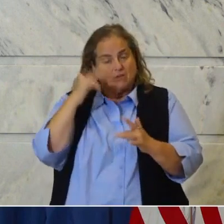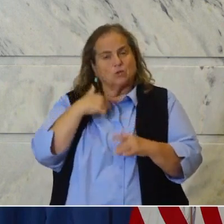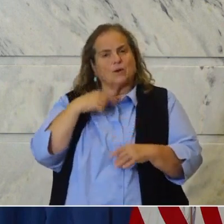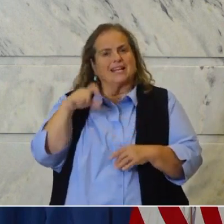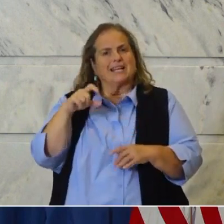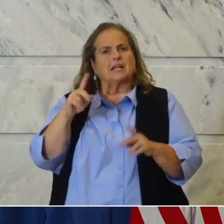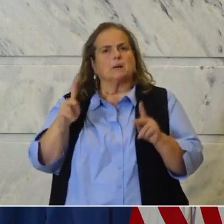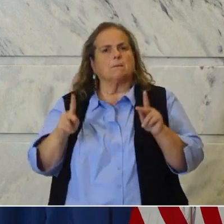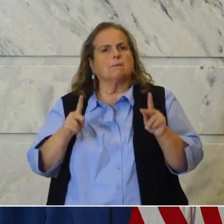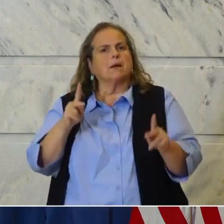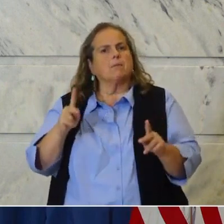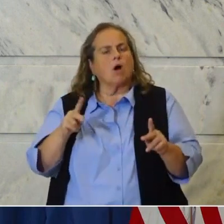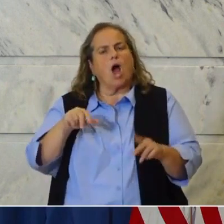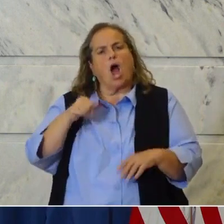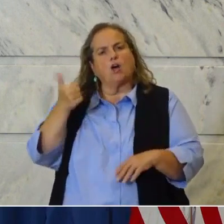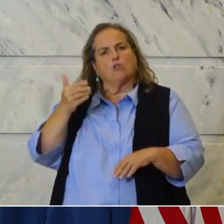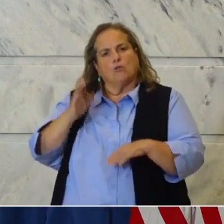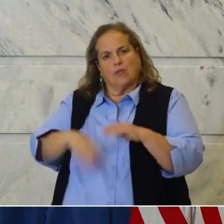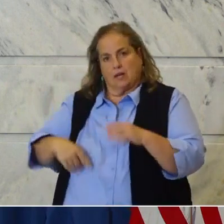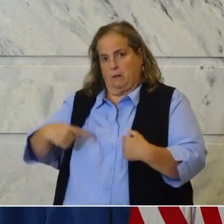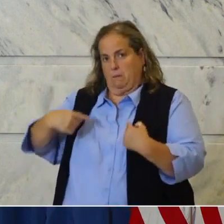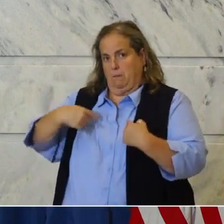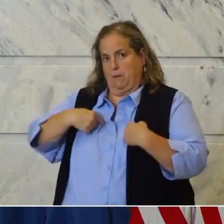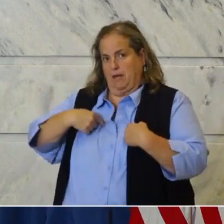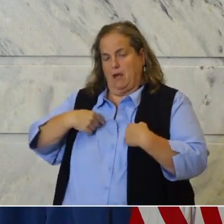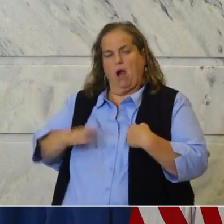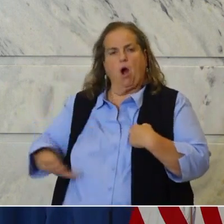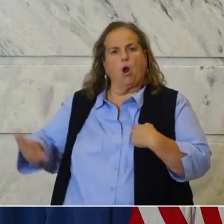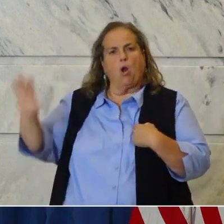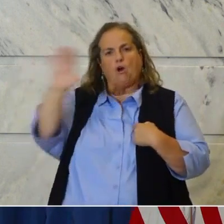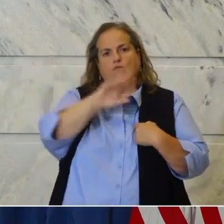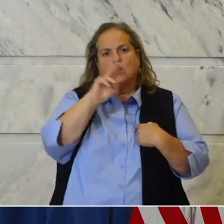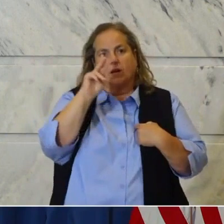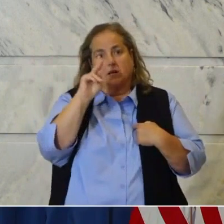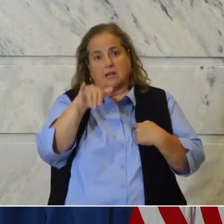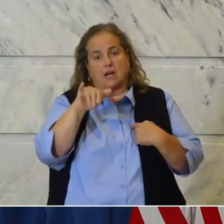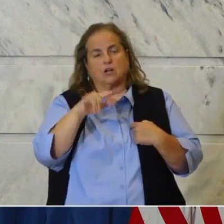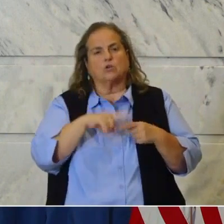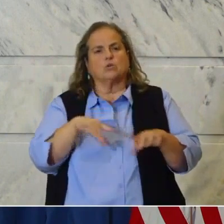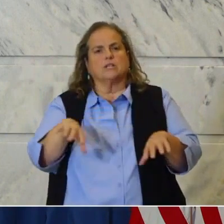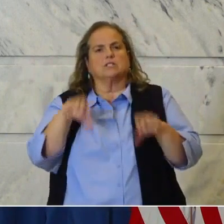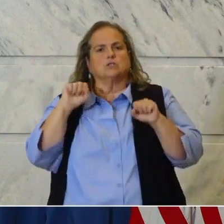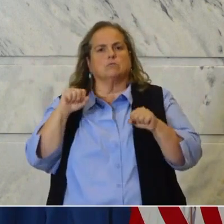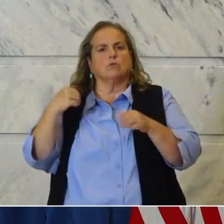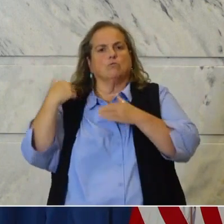other inmates or up here all over Kentucky taking responsibility to make